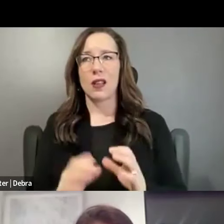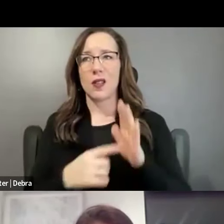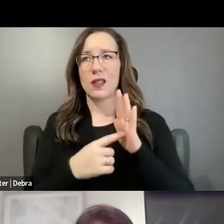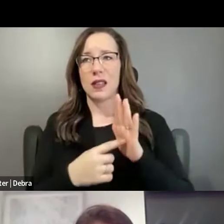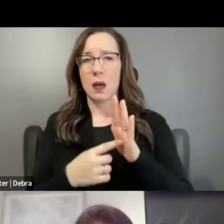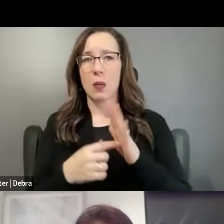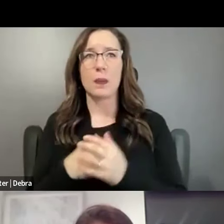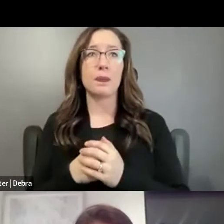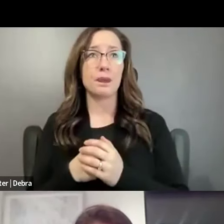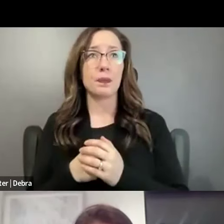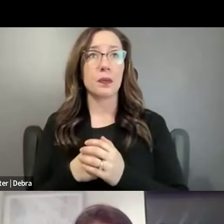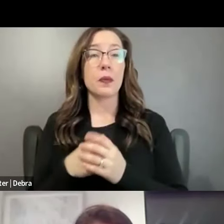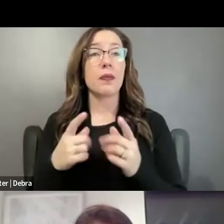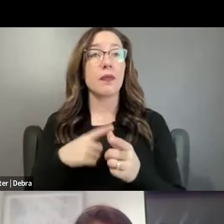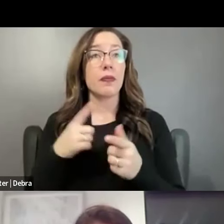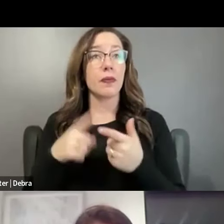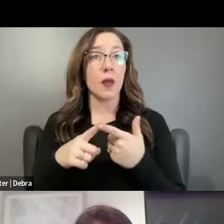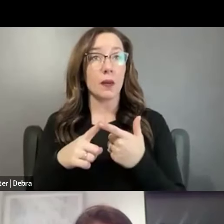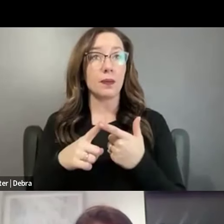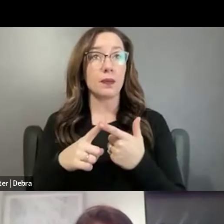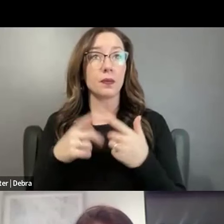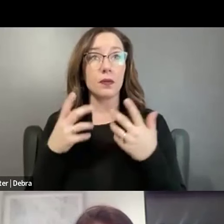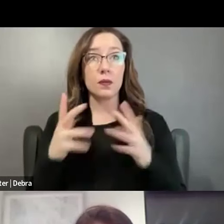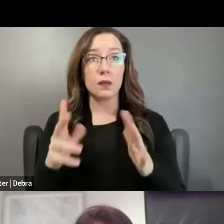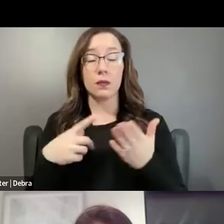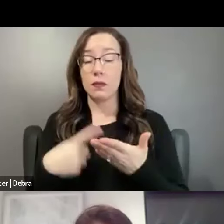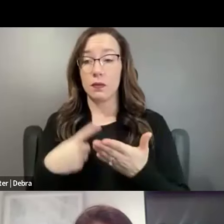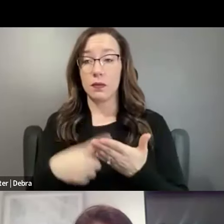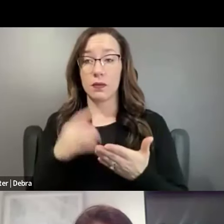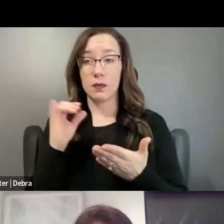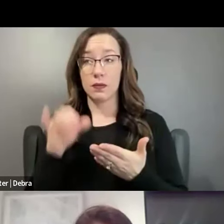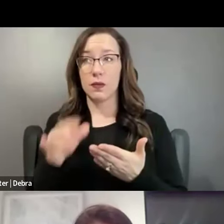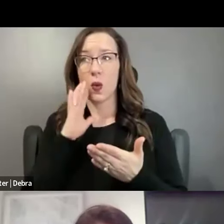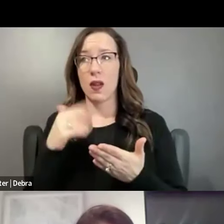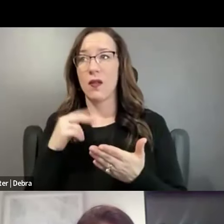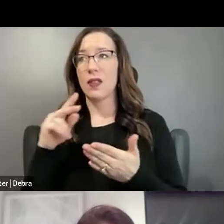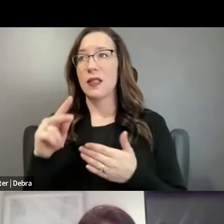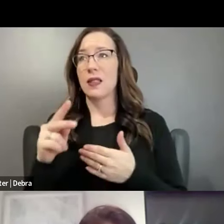And then after discussion for that we will have our second presenter,